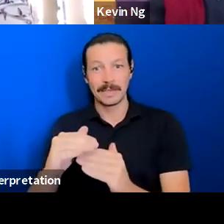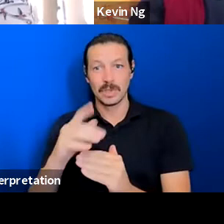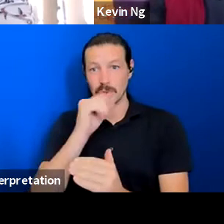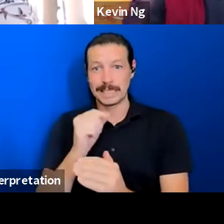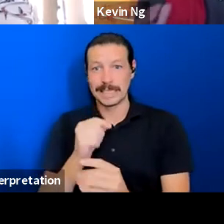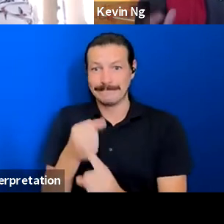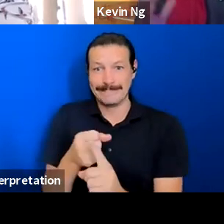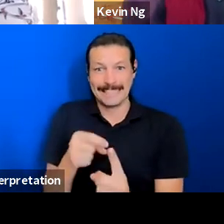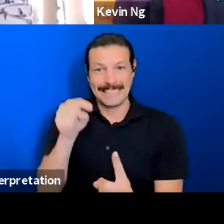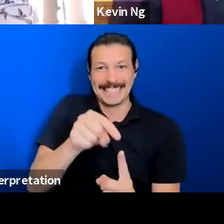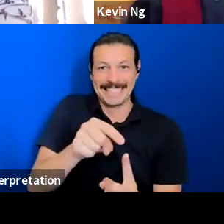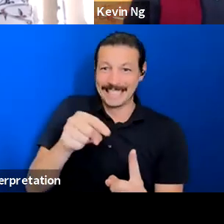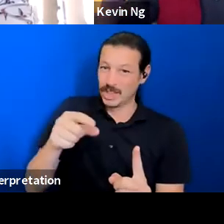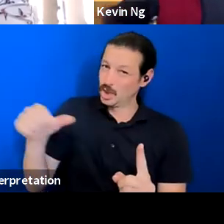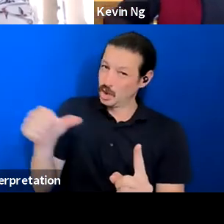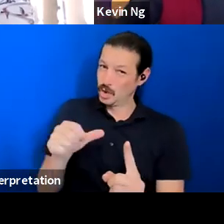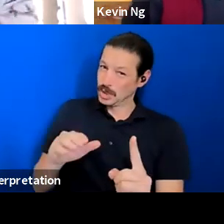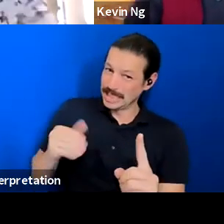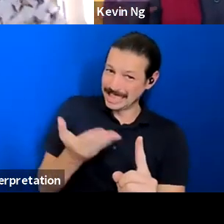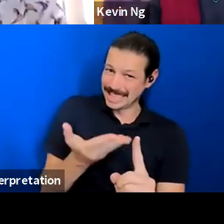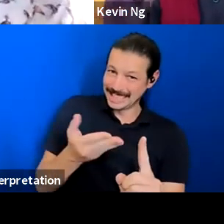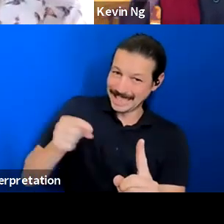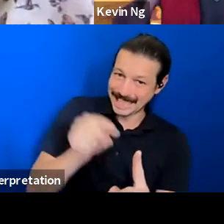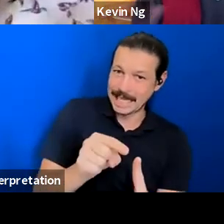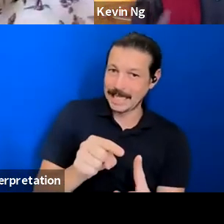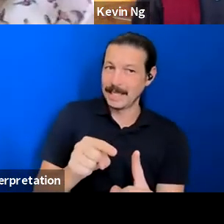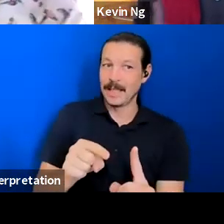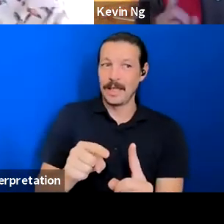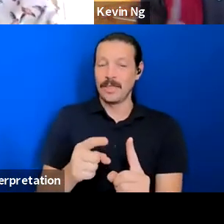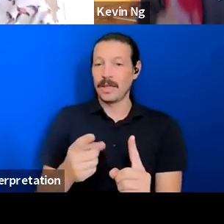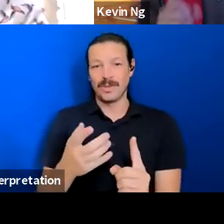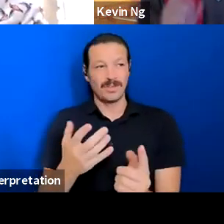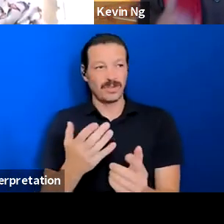big vocal argument for something you really only have one of those up your sleeve in my opinion.